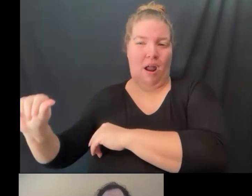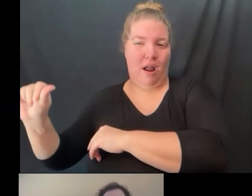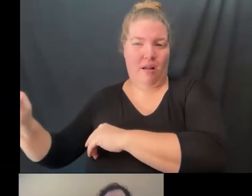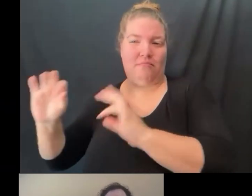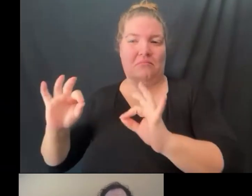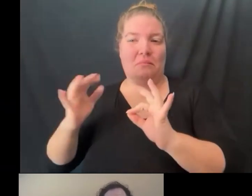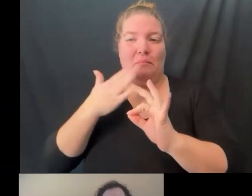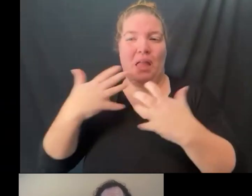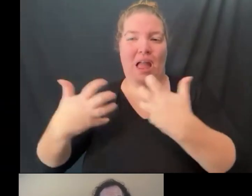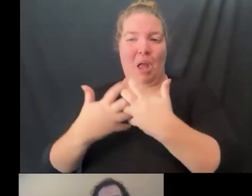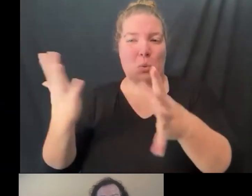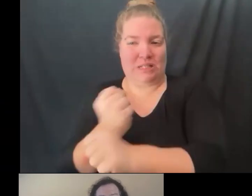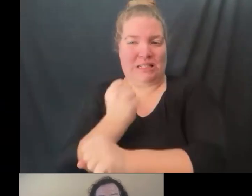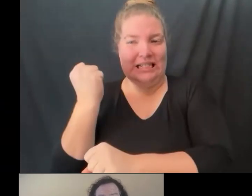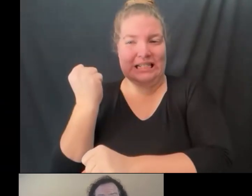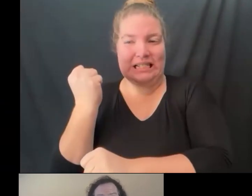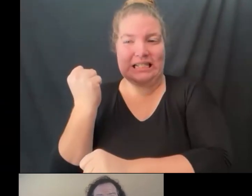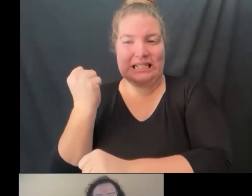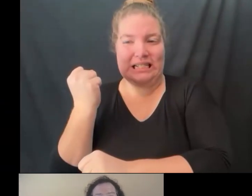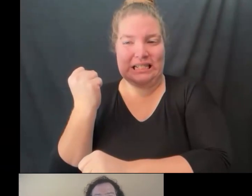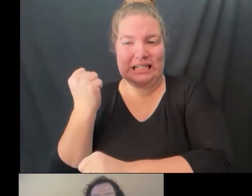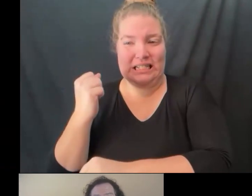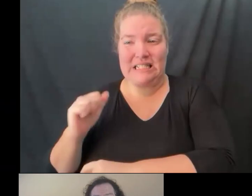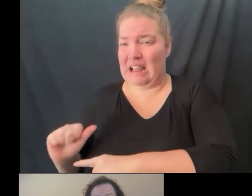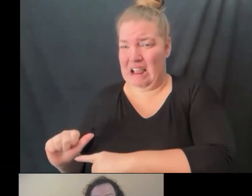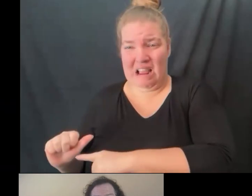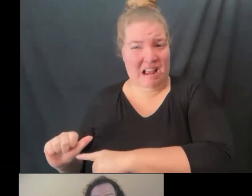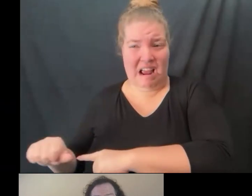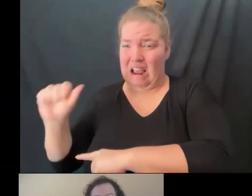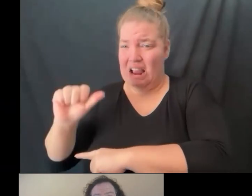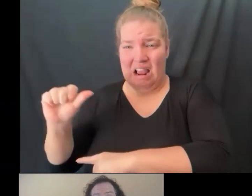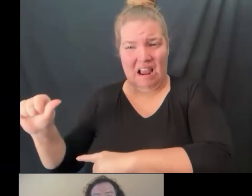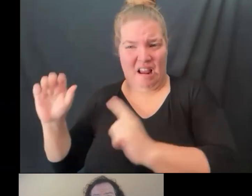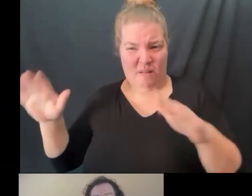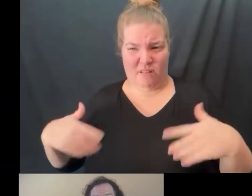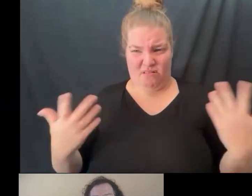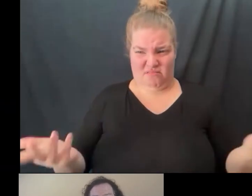Because if you don't conform to every level A and every level AA